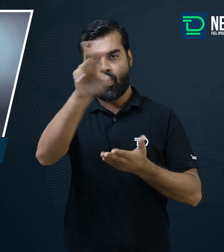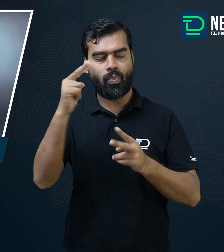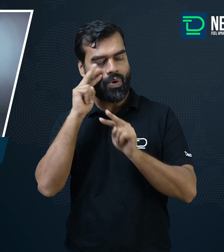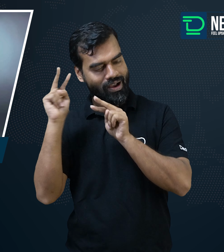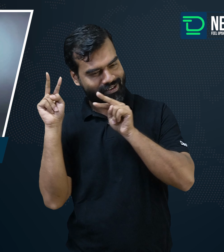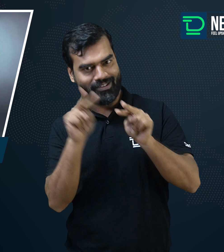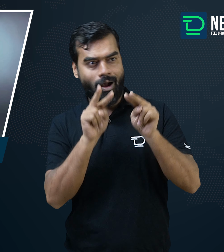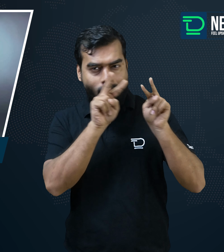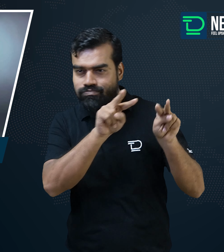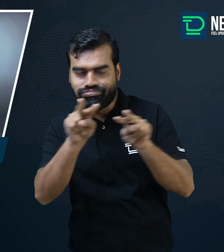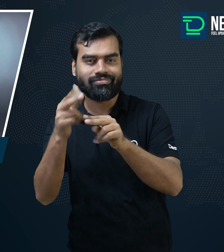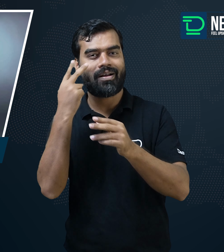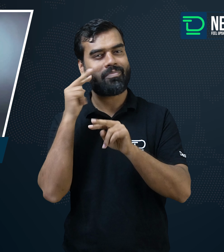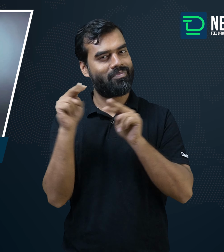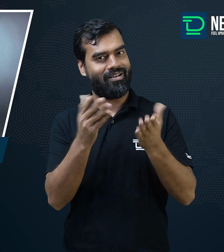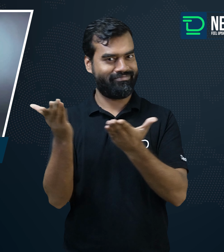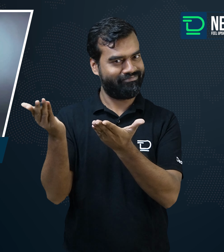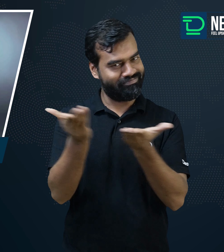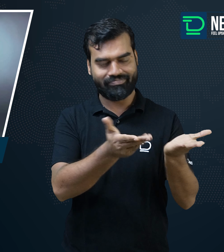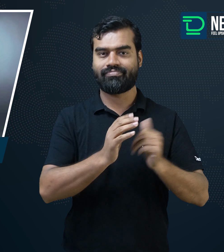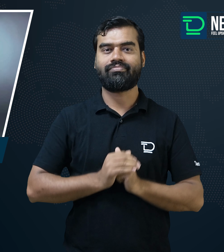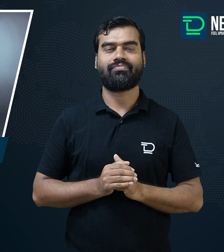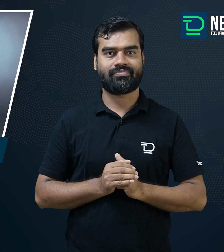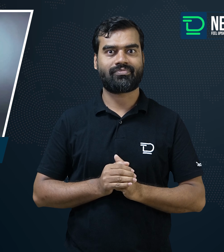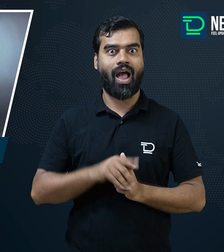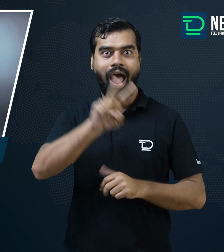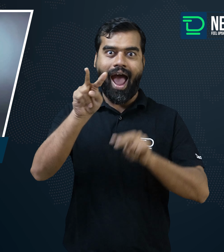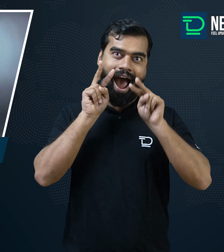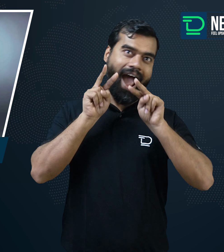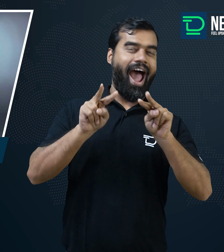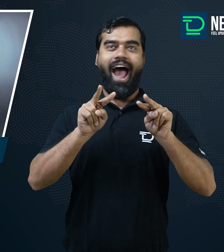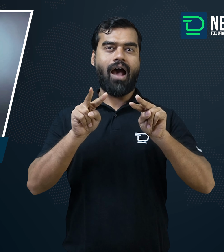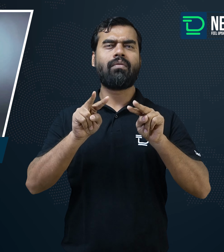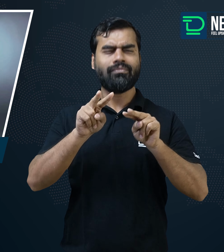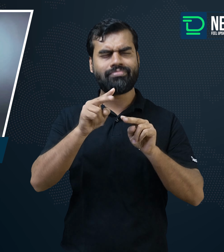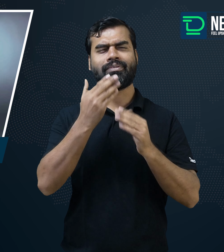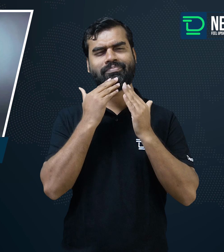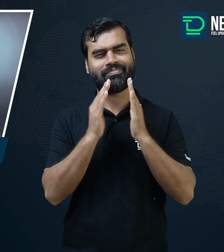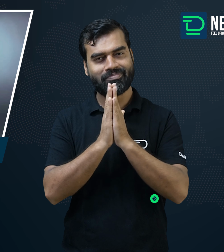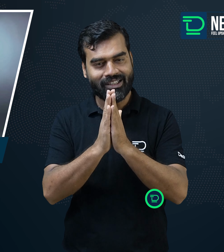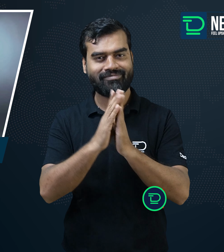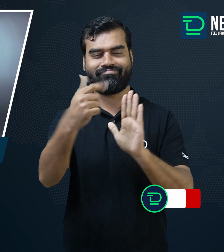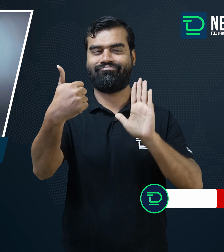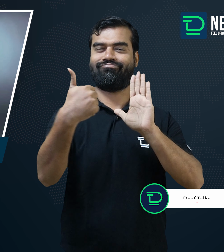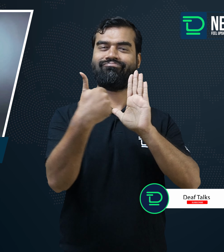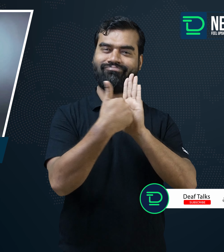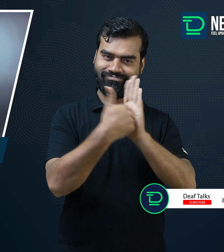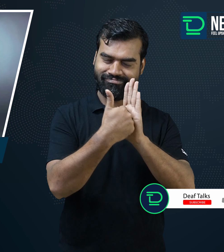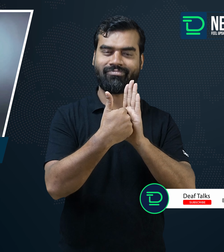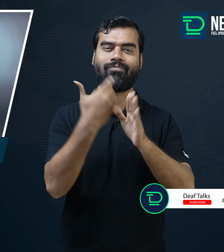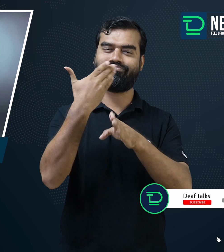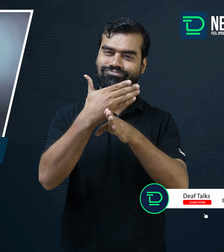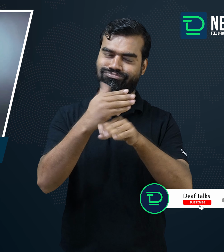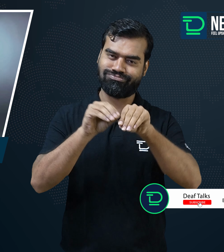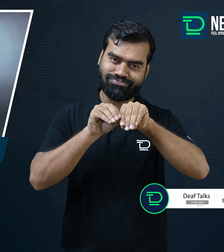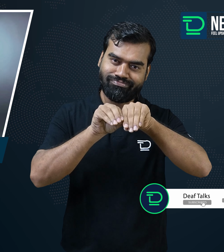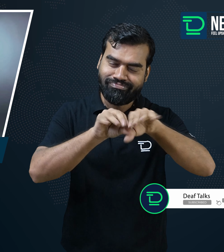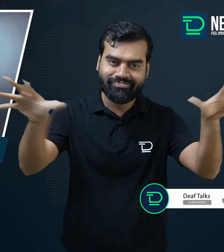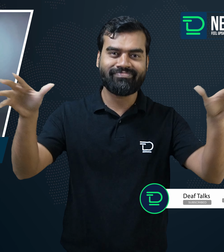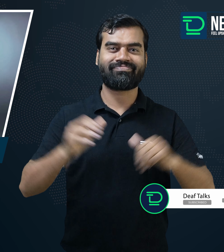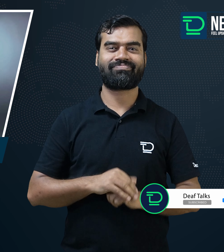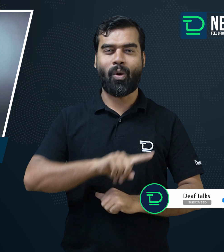Watch it and save money. Subscribe deaf talks for more videos.